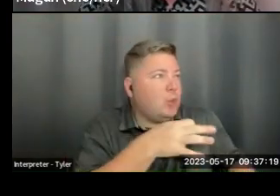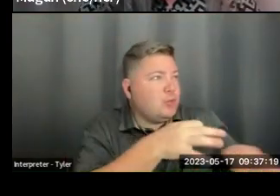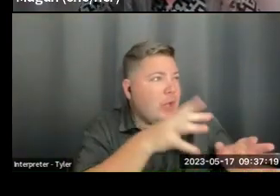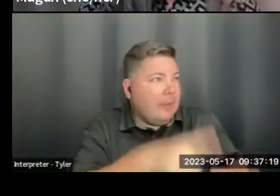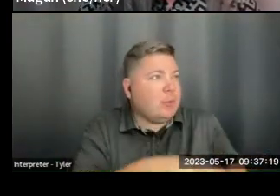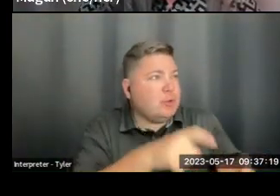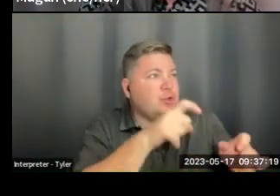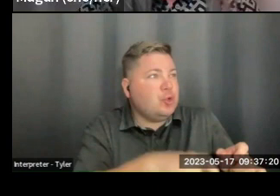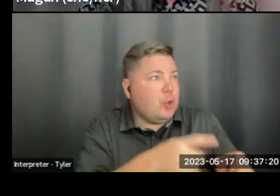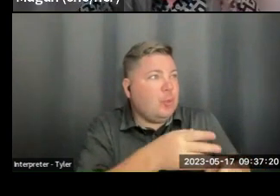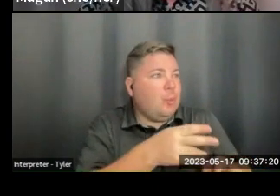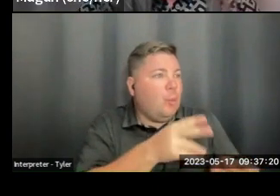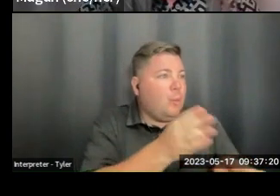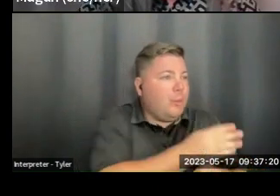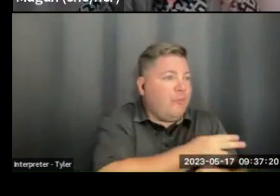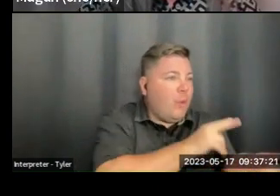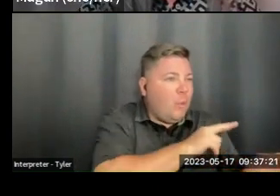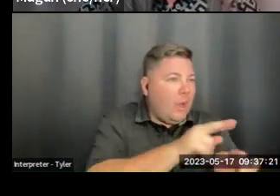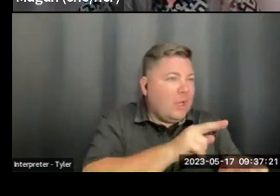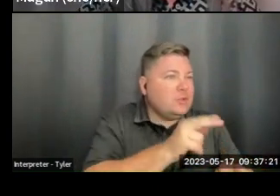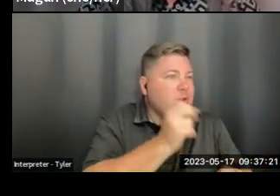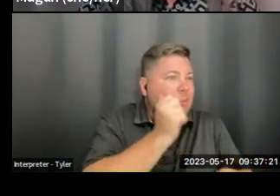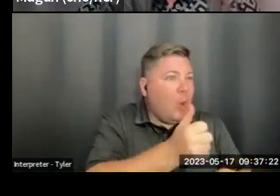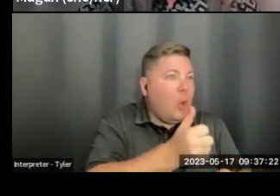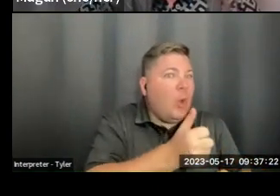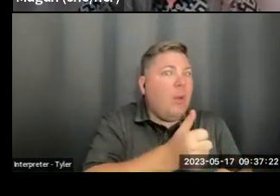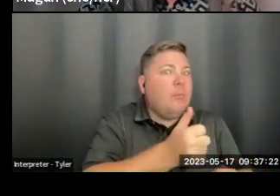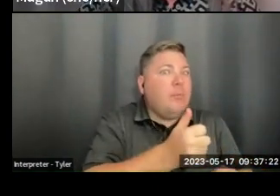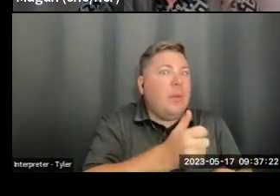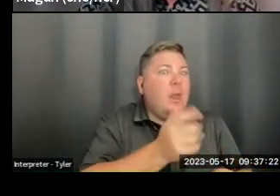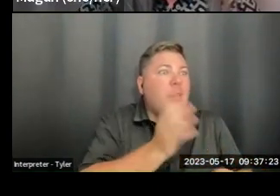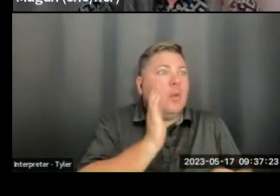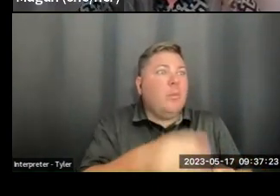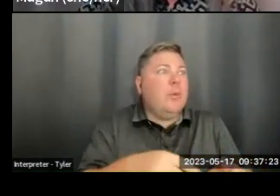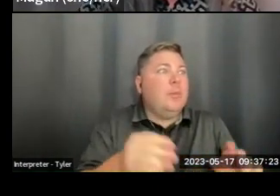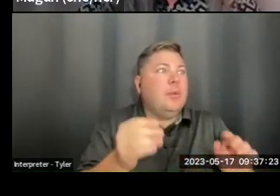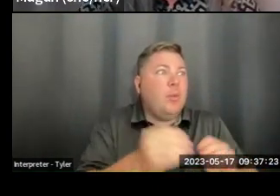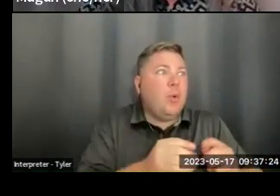someone call and say, hey, I know your describer was supposed to preview this tomorrow.